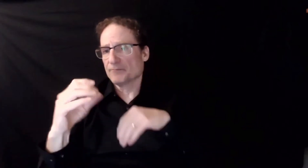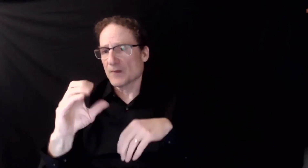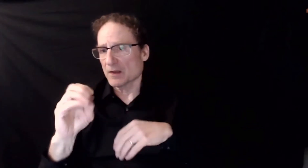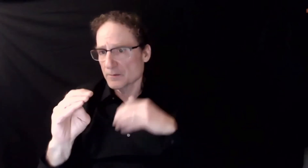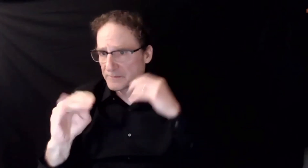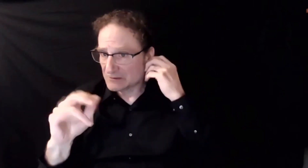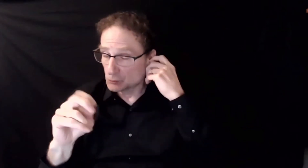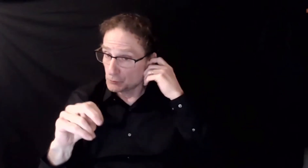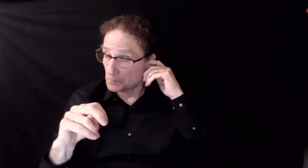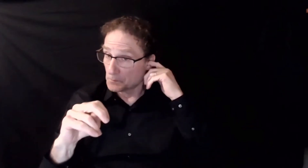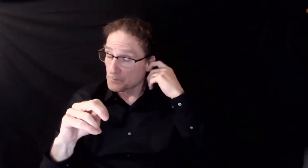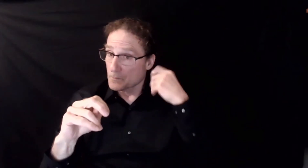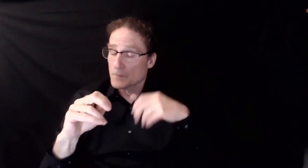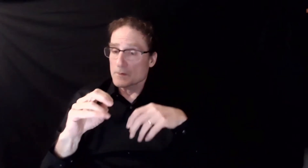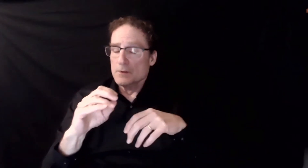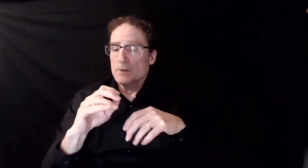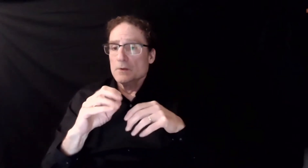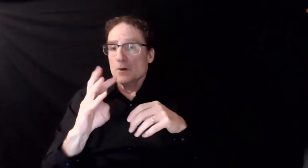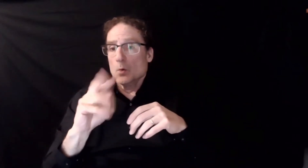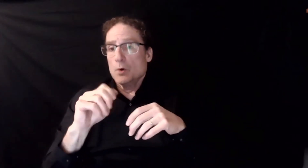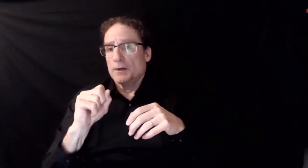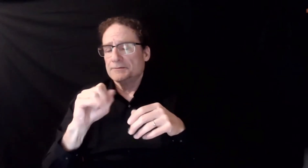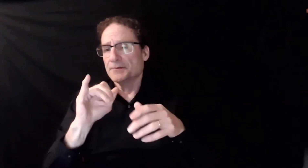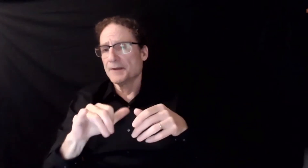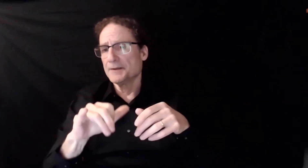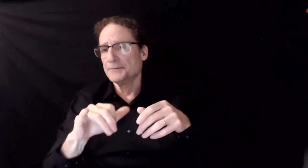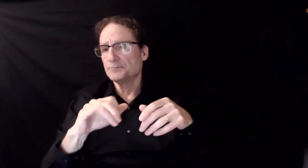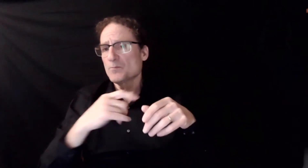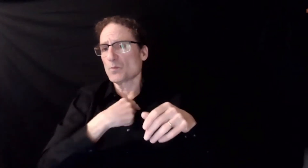that we did before I left the Commission, was also noteworthy.